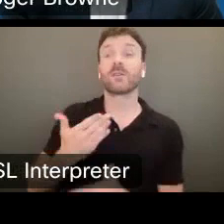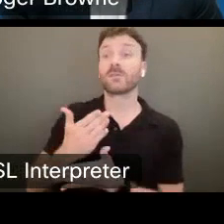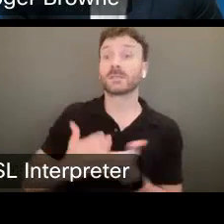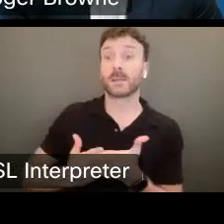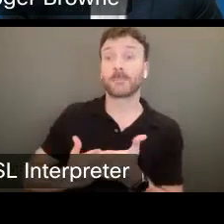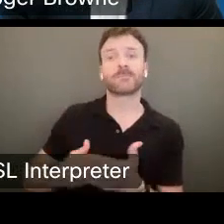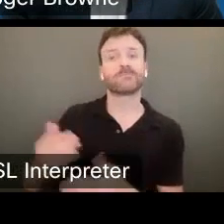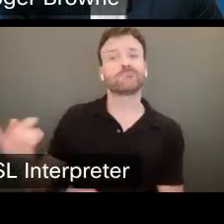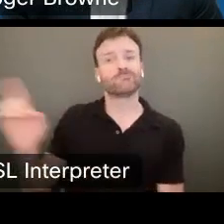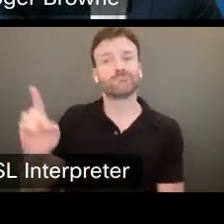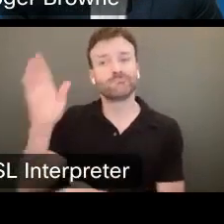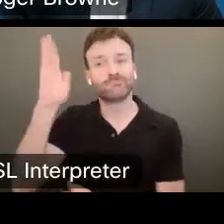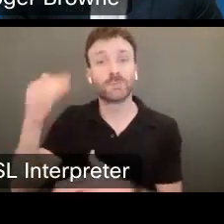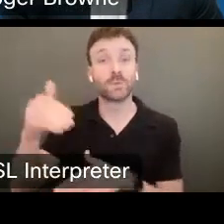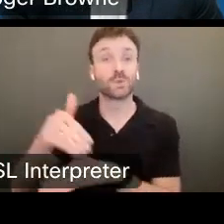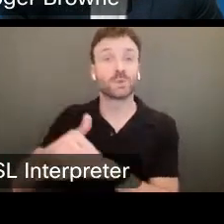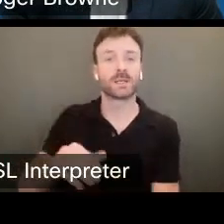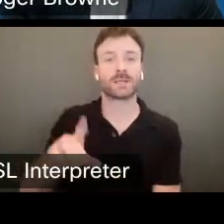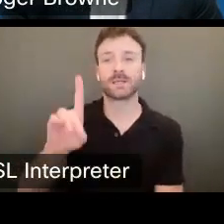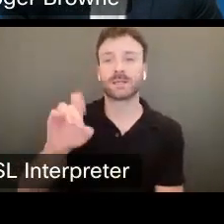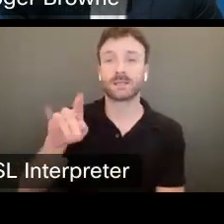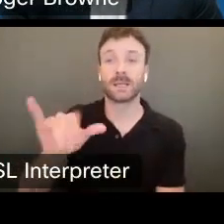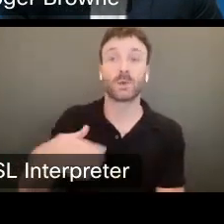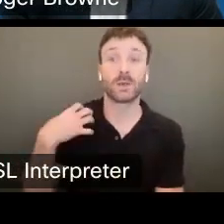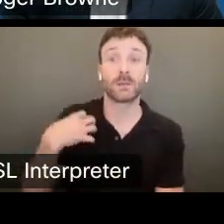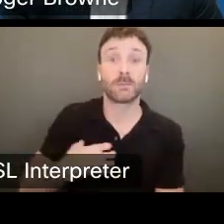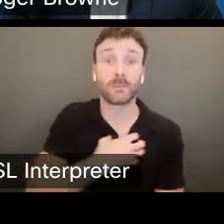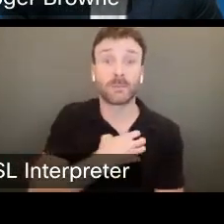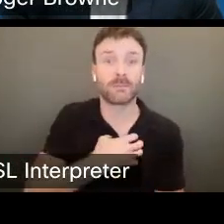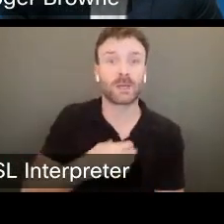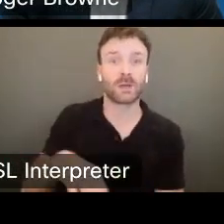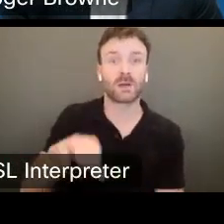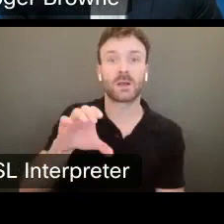both Deputy Mayor Councillor McKelvie and Councillor Myers and chair of TAAC.